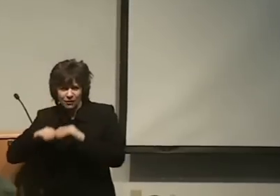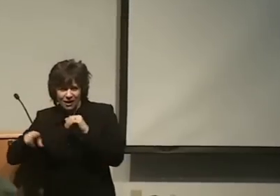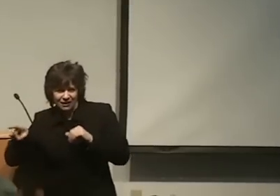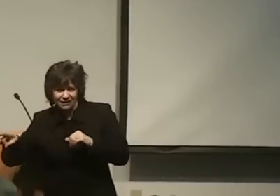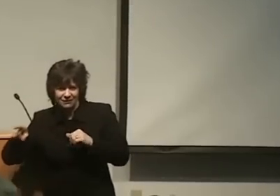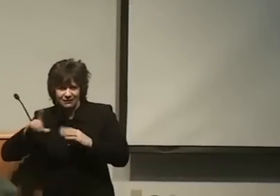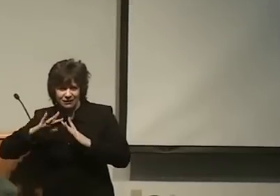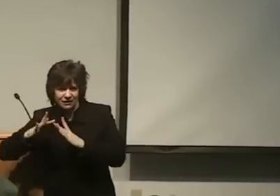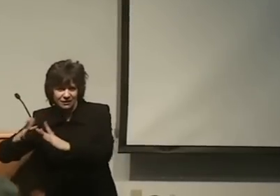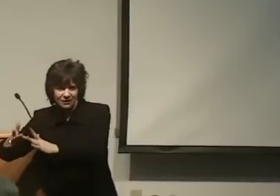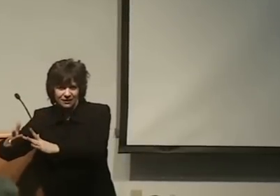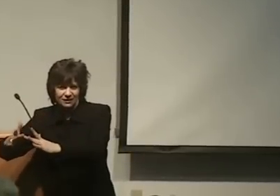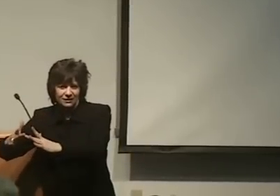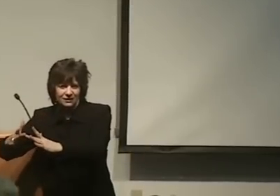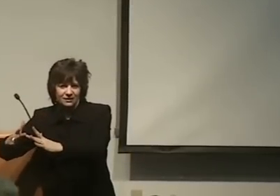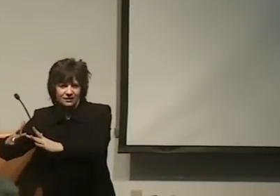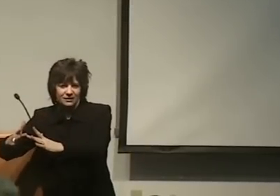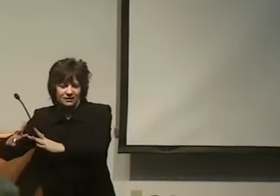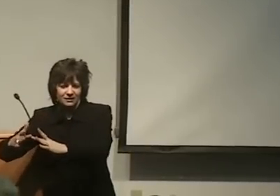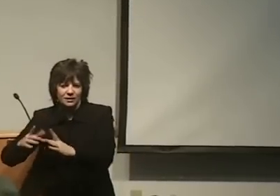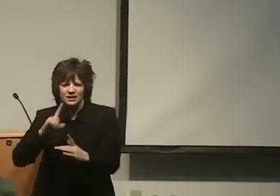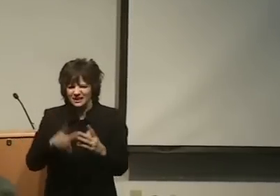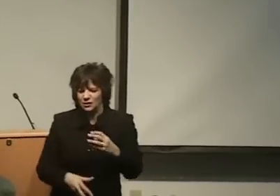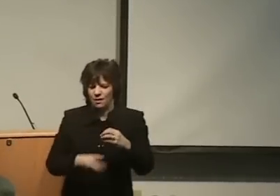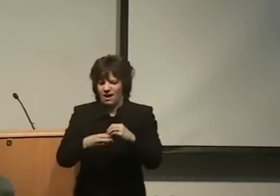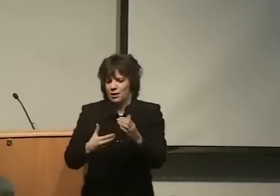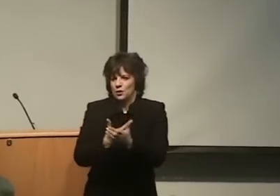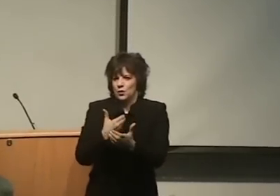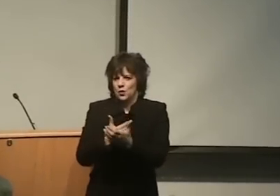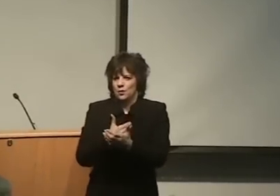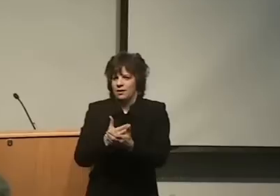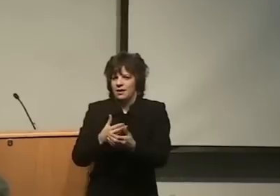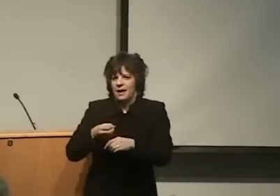I mean you better have something new to say and better be better than anything that's online.